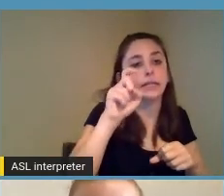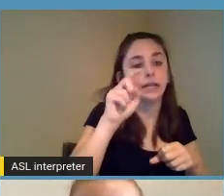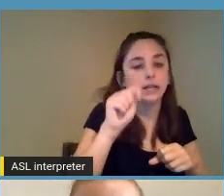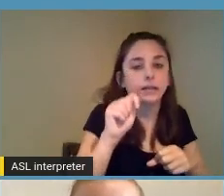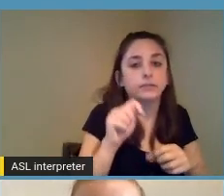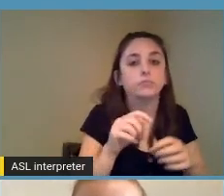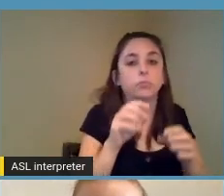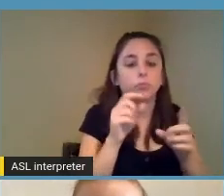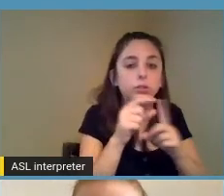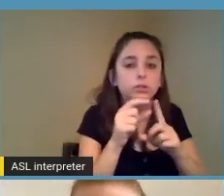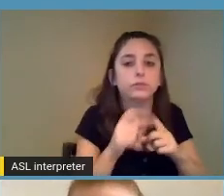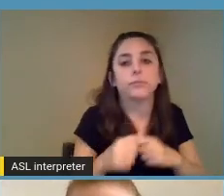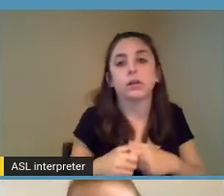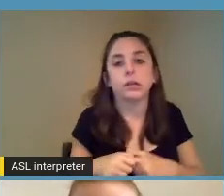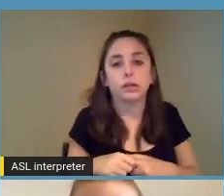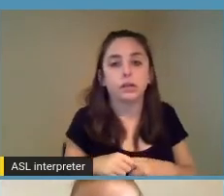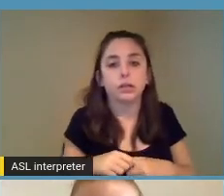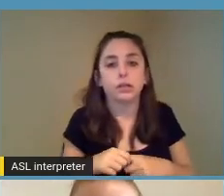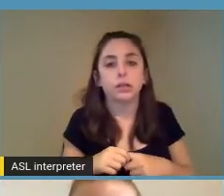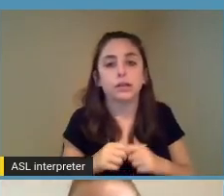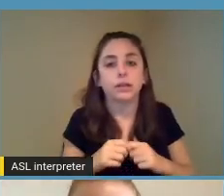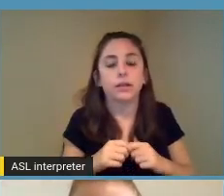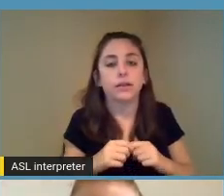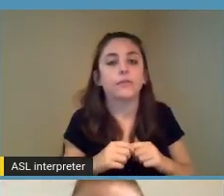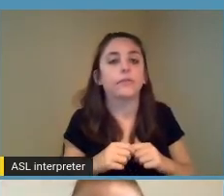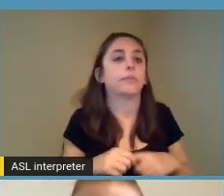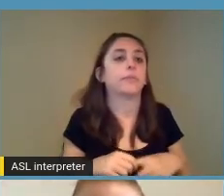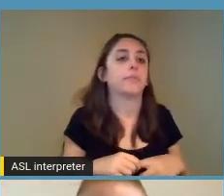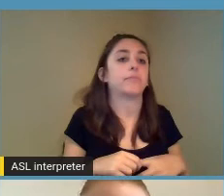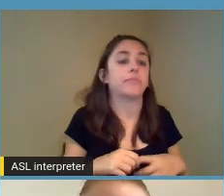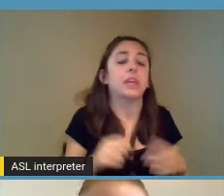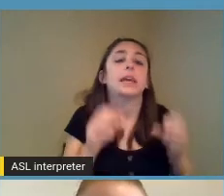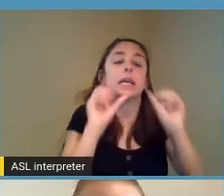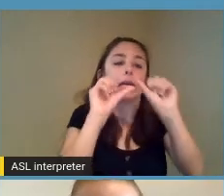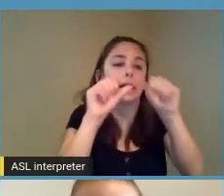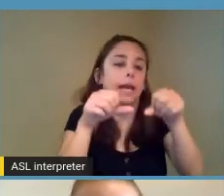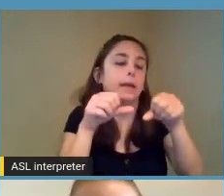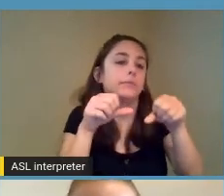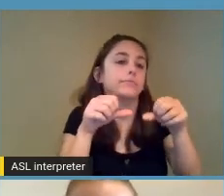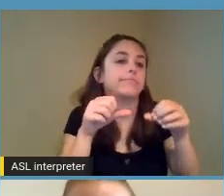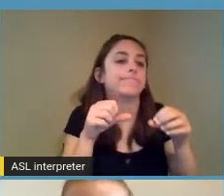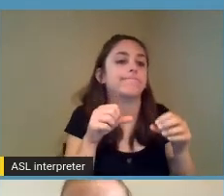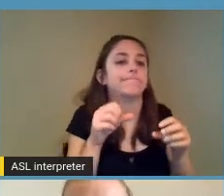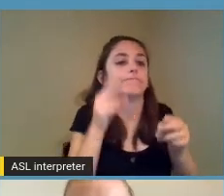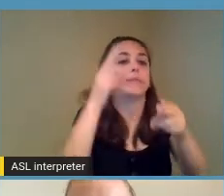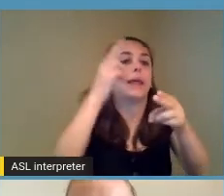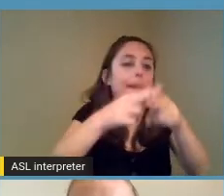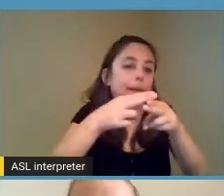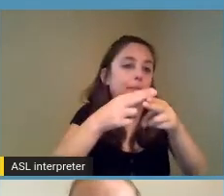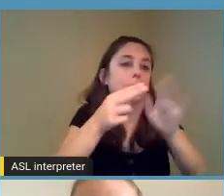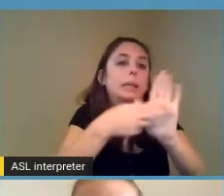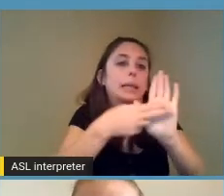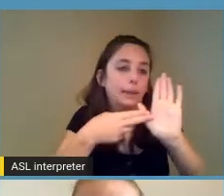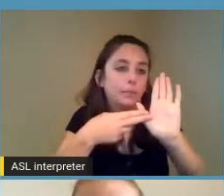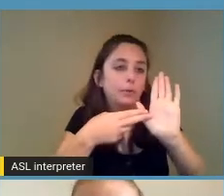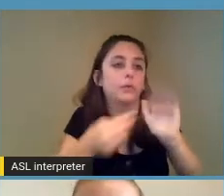that up, everything is label. Set best part. So everything is labeled, I can label this